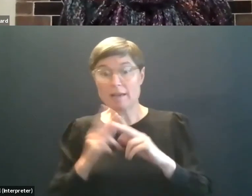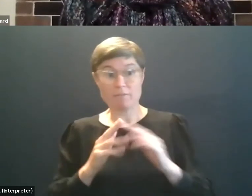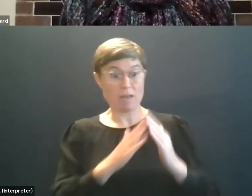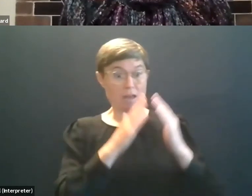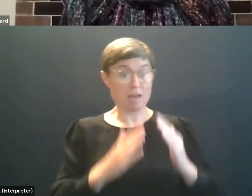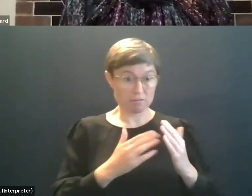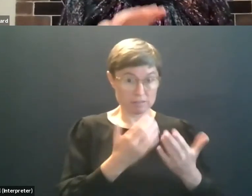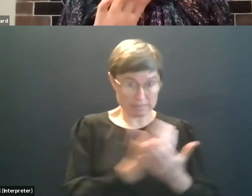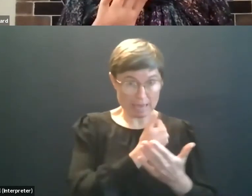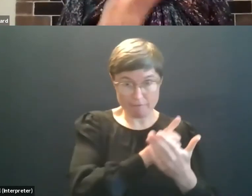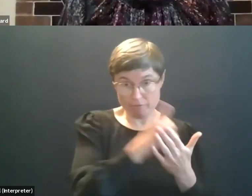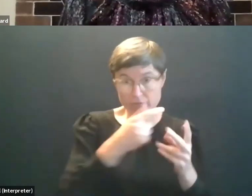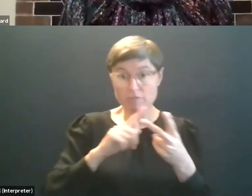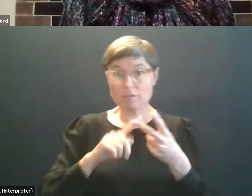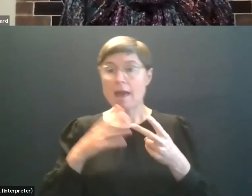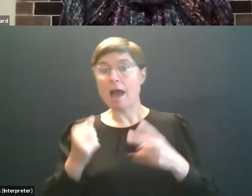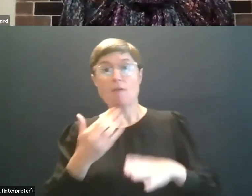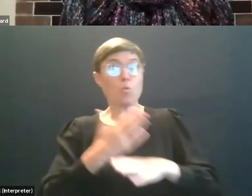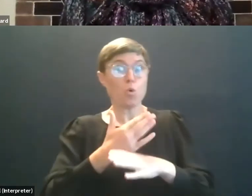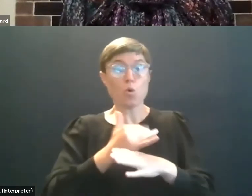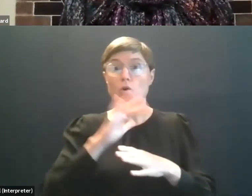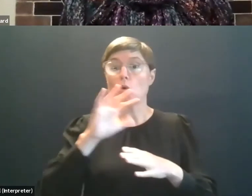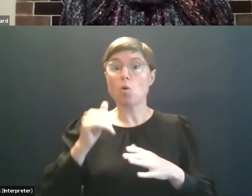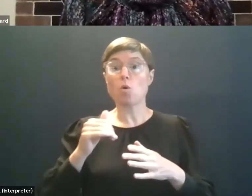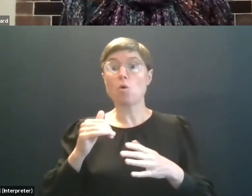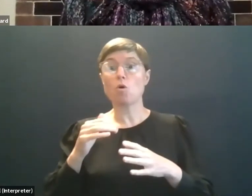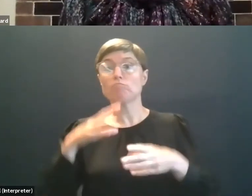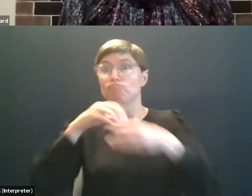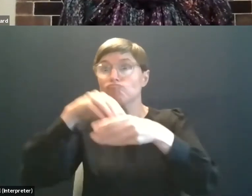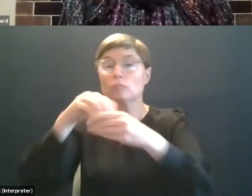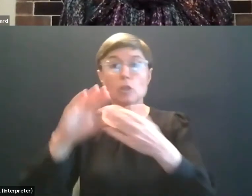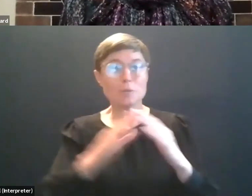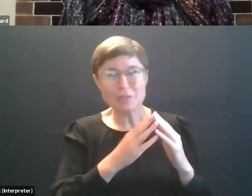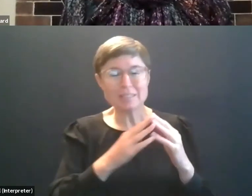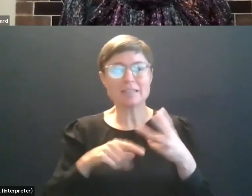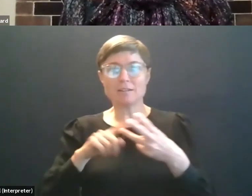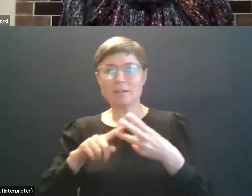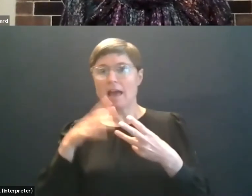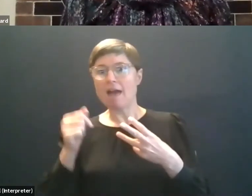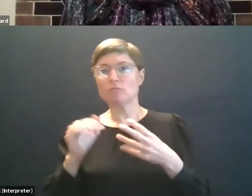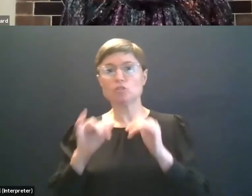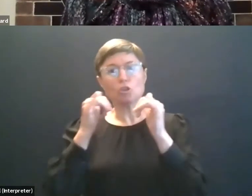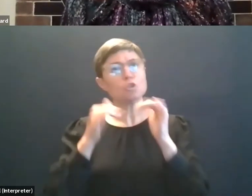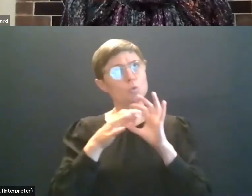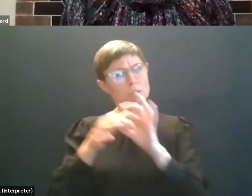purpose and you've got ways of connecting with individuals then that is hugely protective.